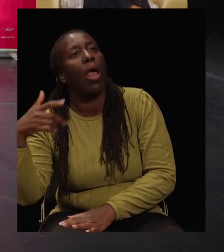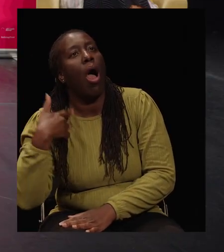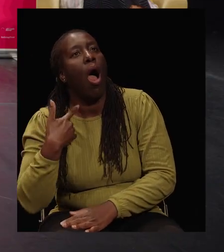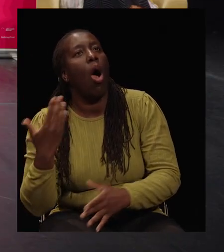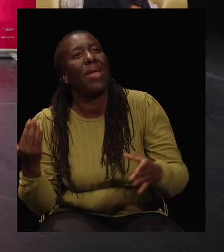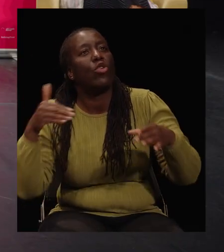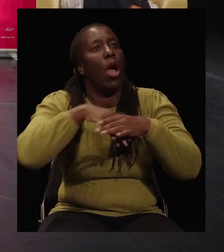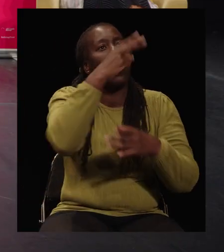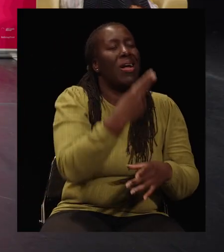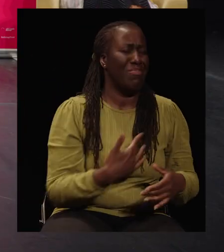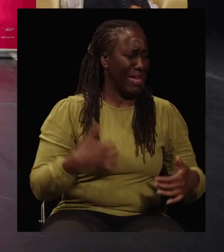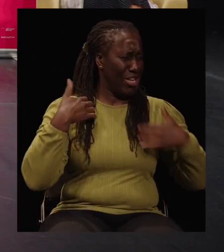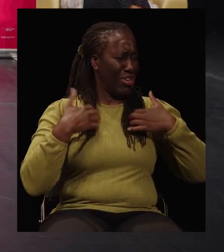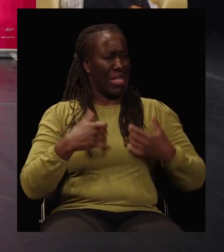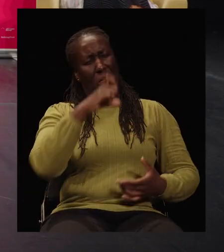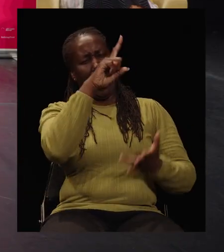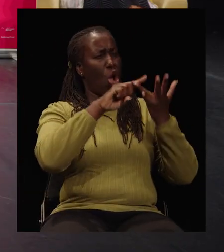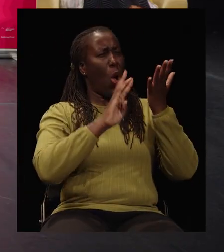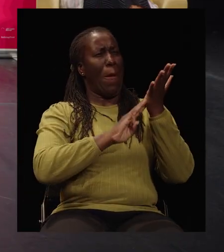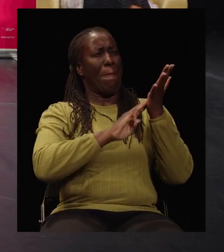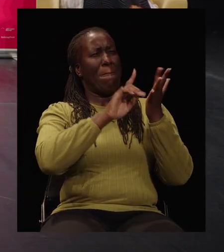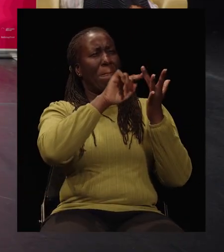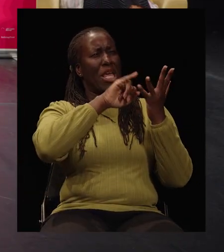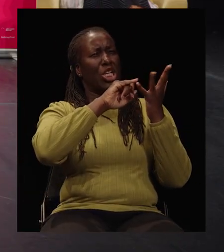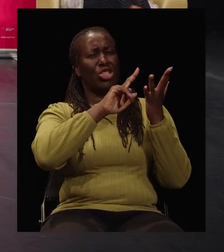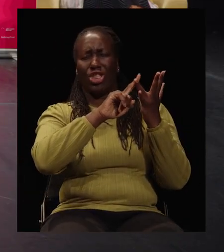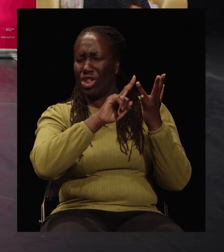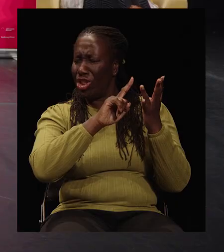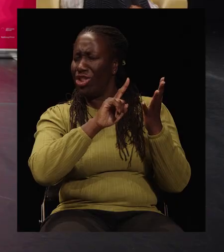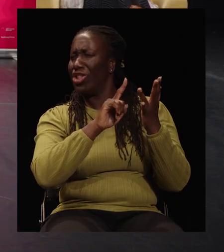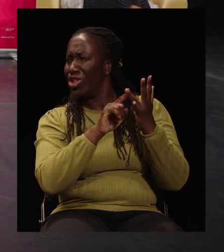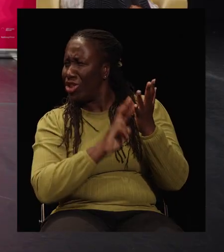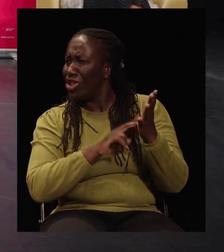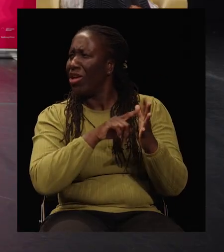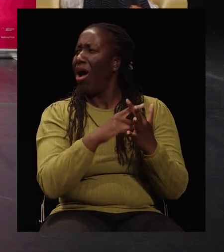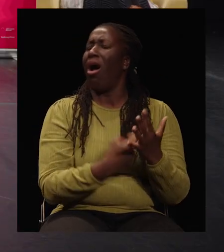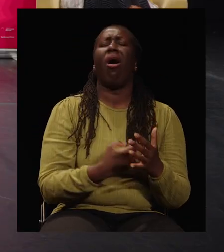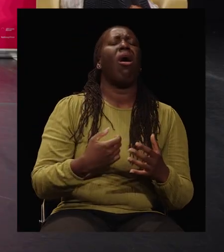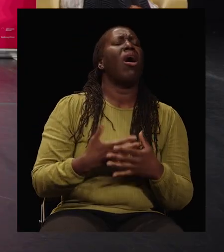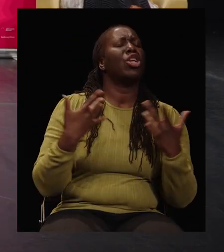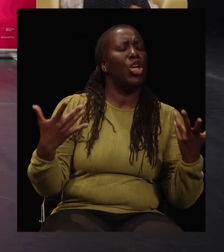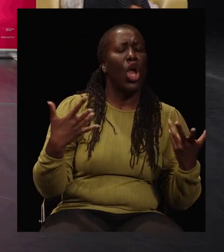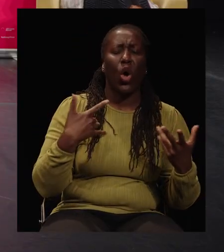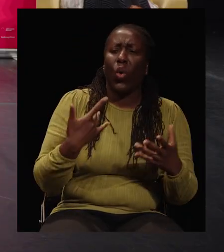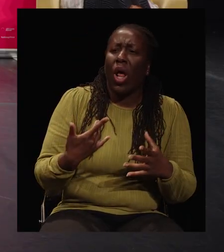You know, create a platform that would fund, you know, like Jamal Edwards, great, you know, example of that.